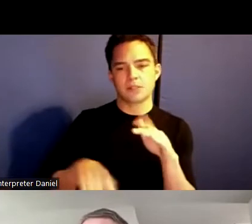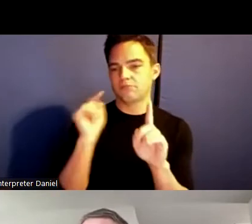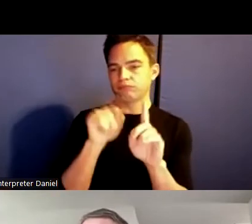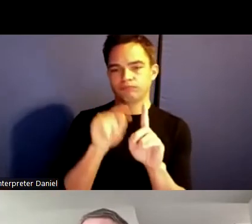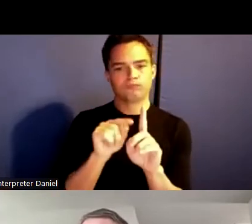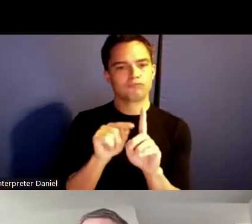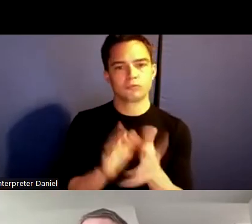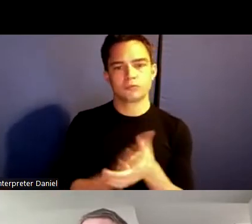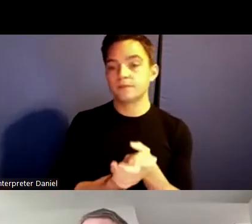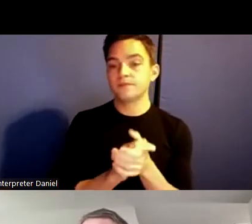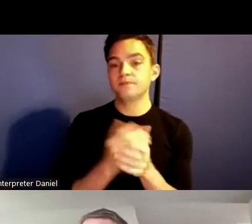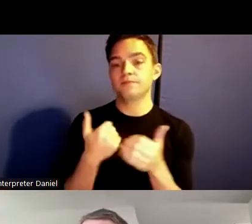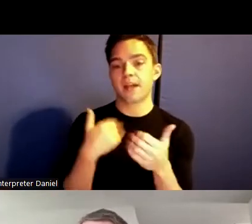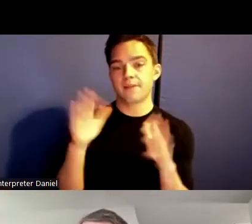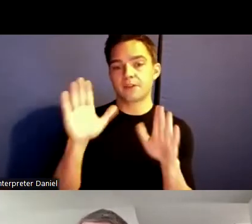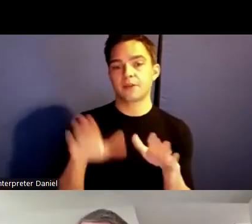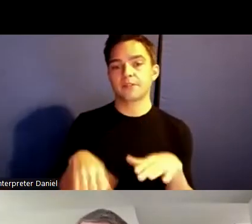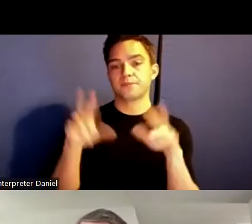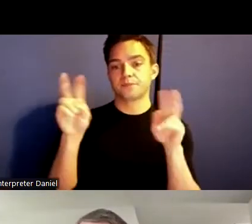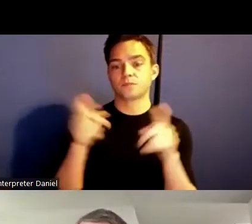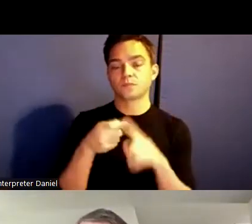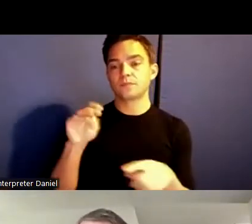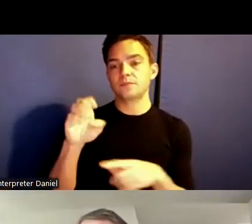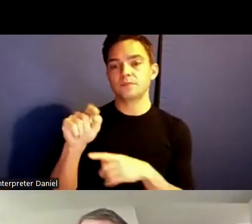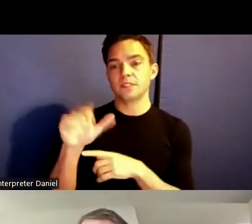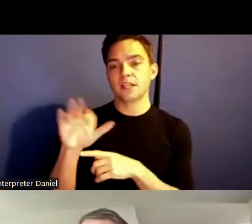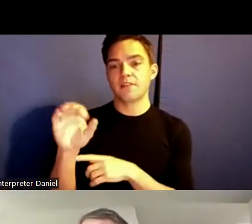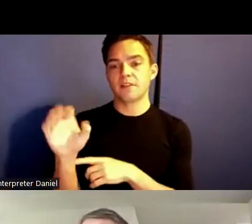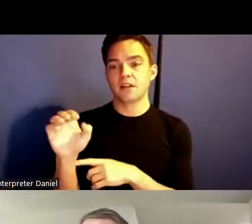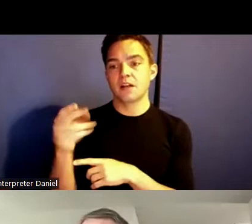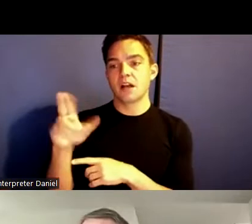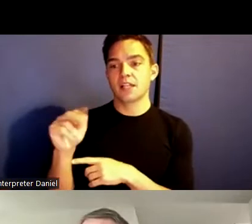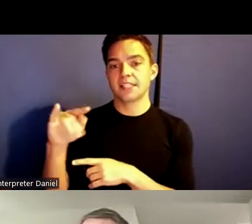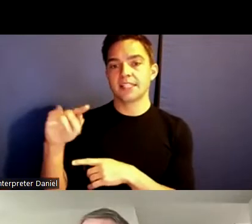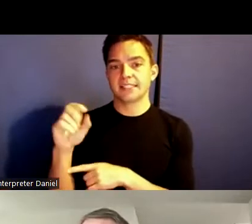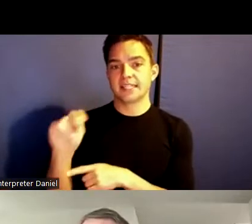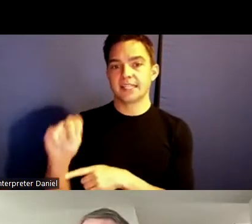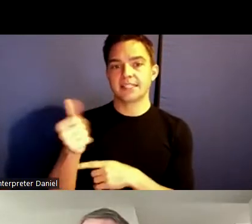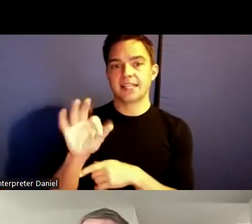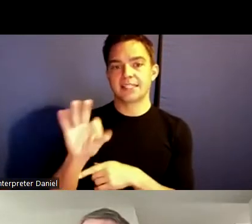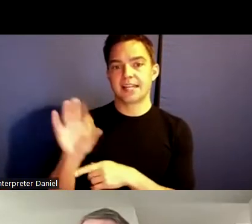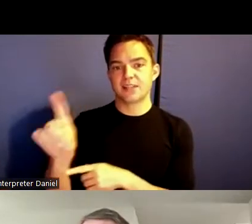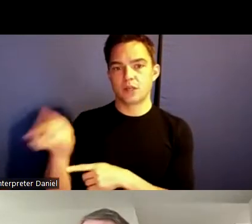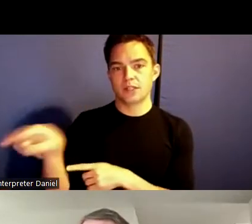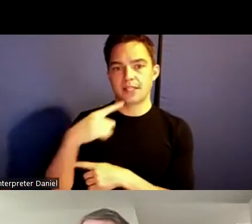really great quote is from Metcalf and Huntington in 1991, who stayed at what could be more